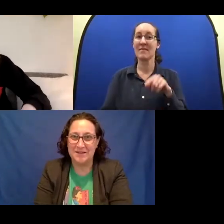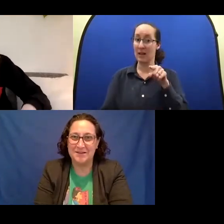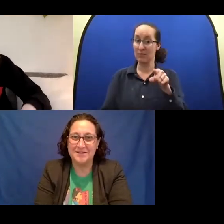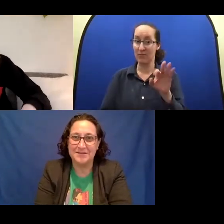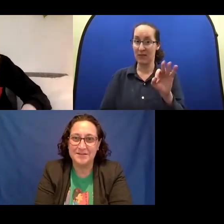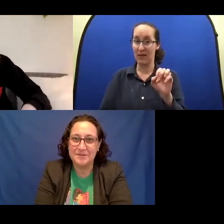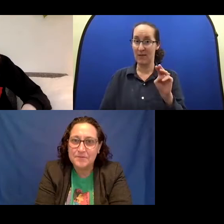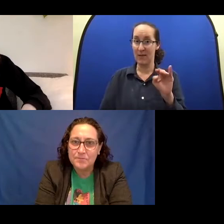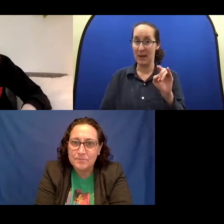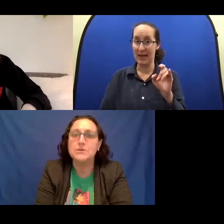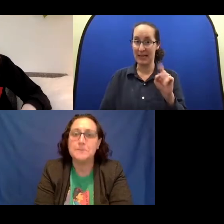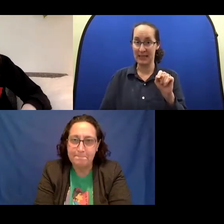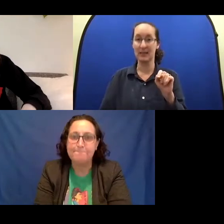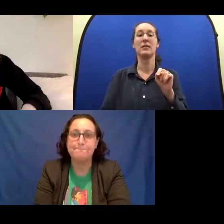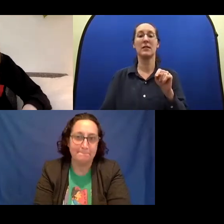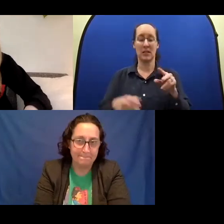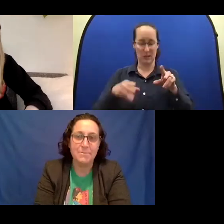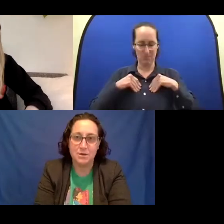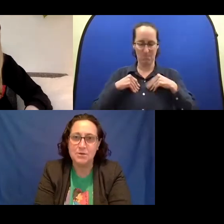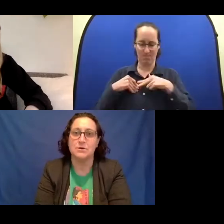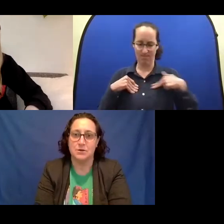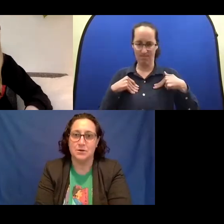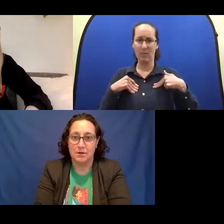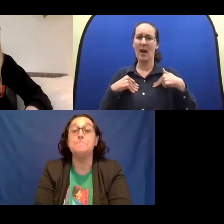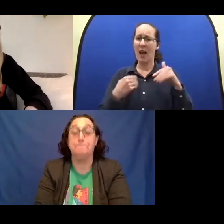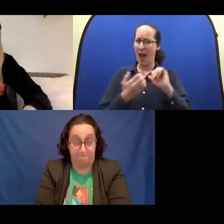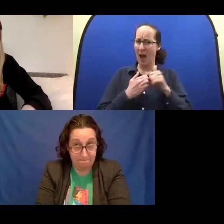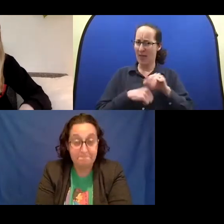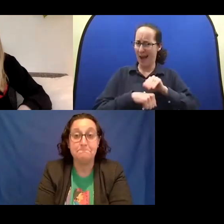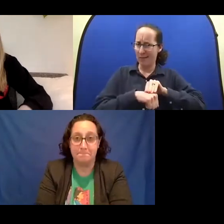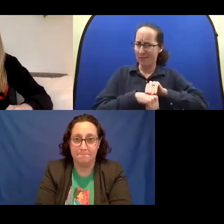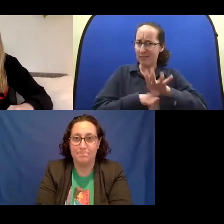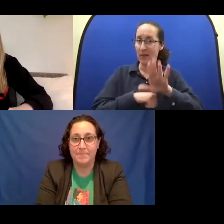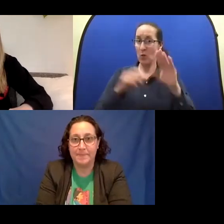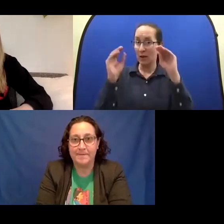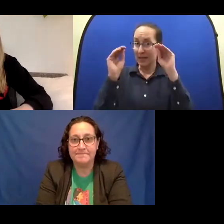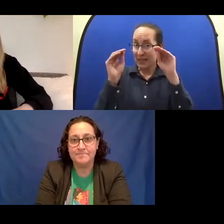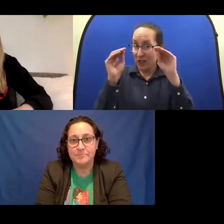affect your teaching and how does feminism and being a Deaf individual with a capital D